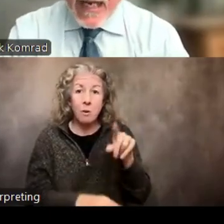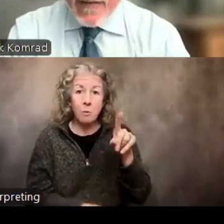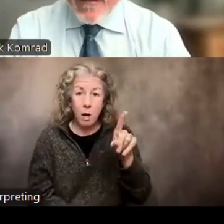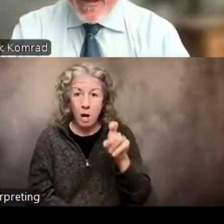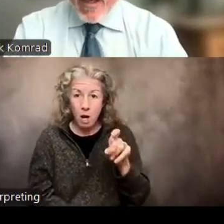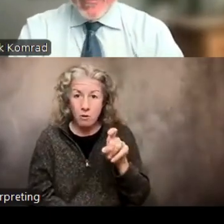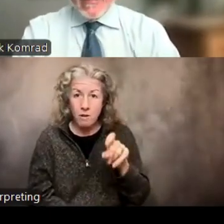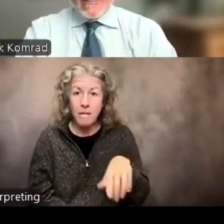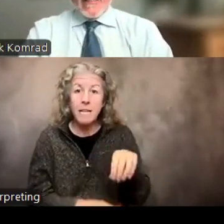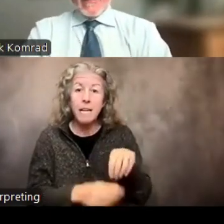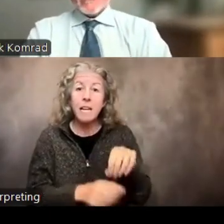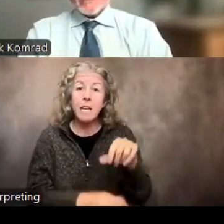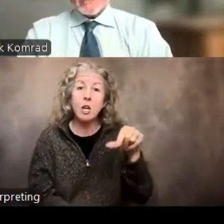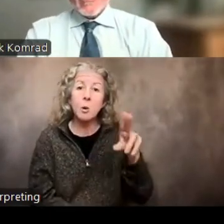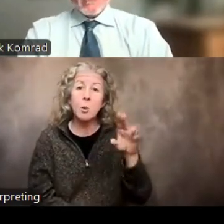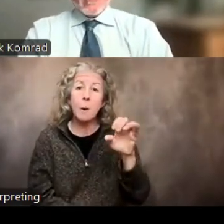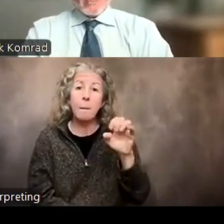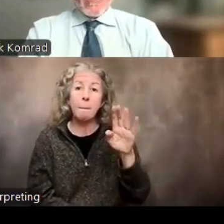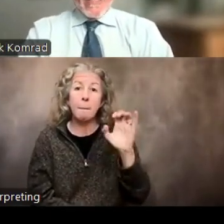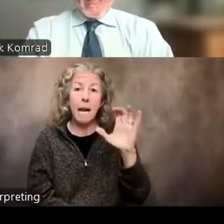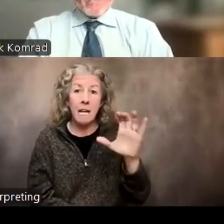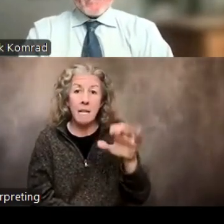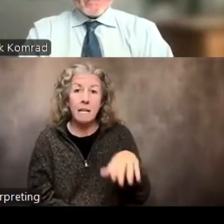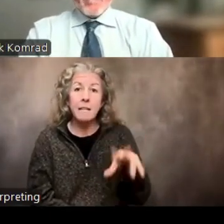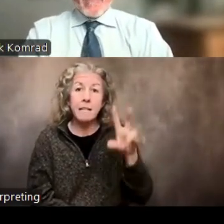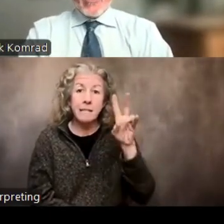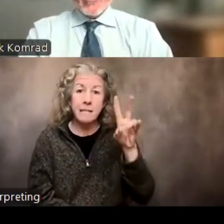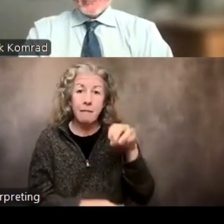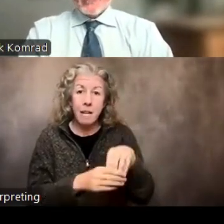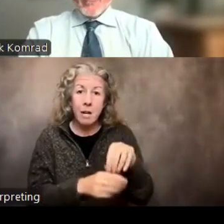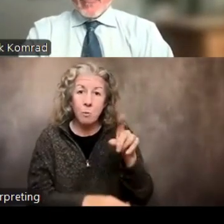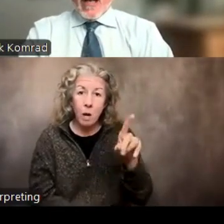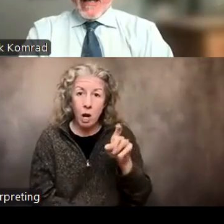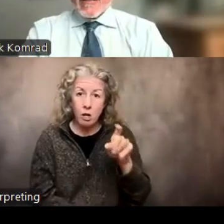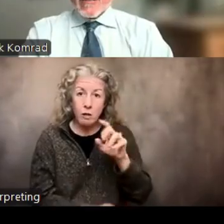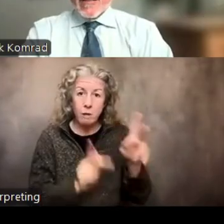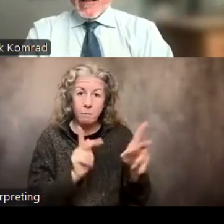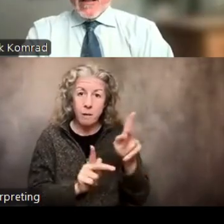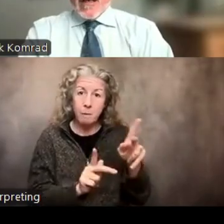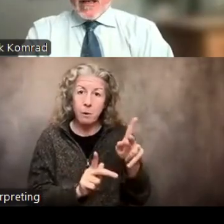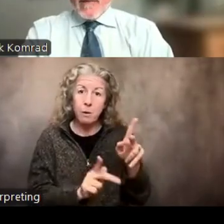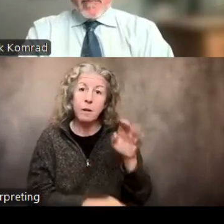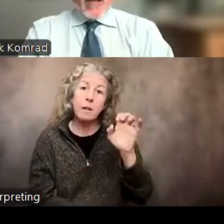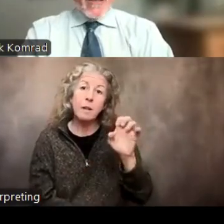out of every 100 Canadians have been euthanized. By the way,